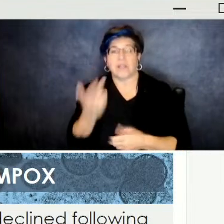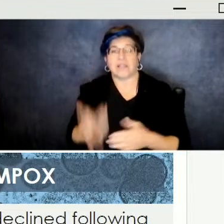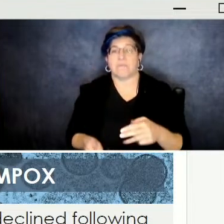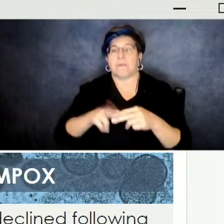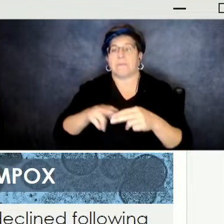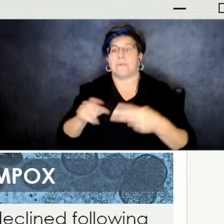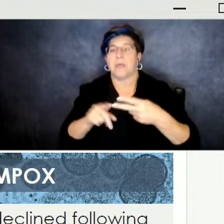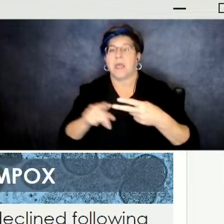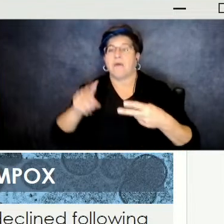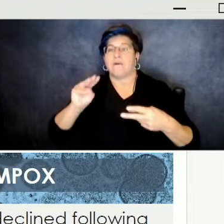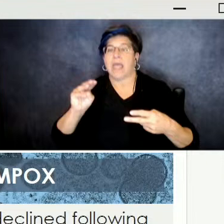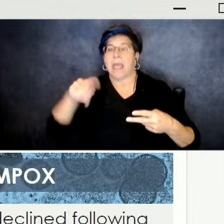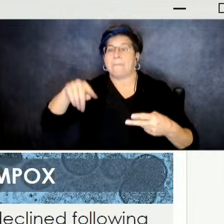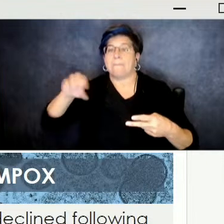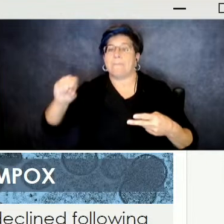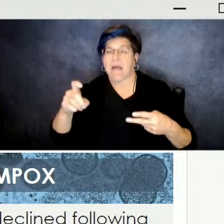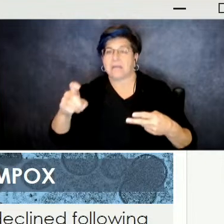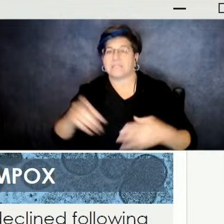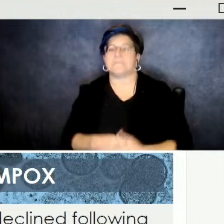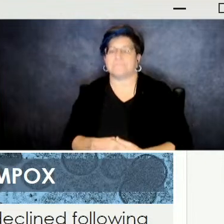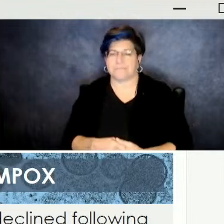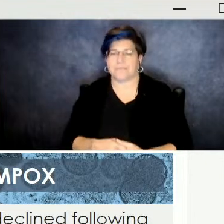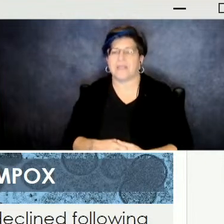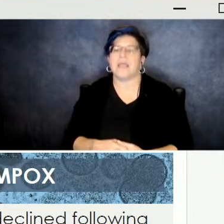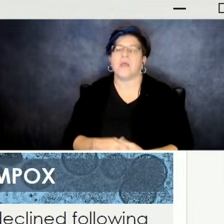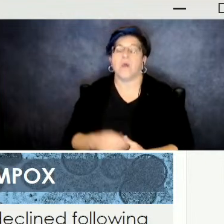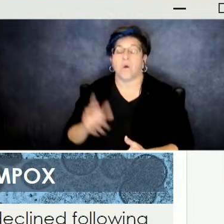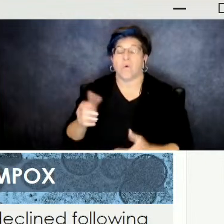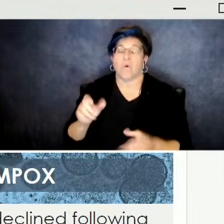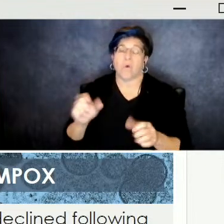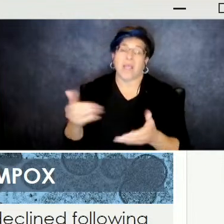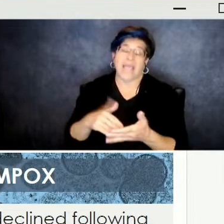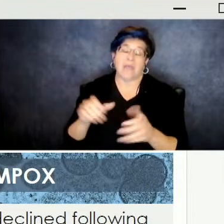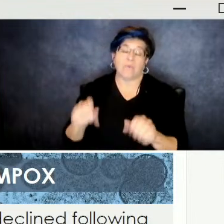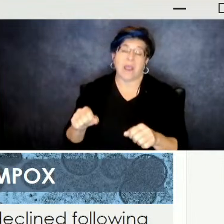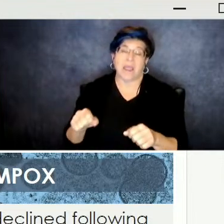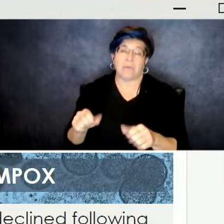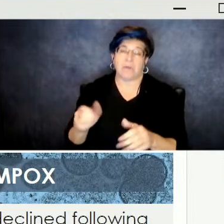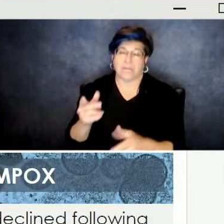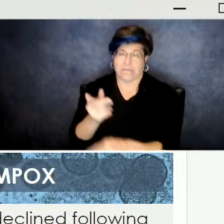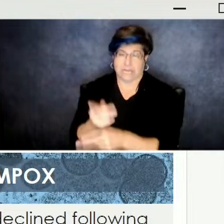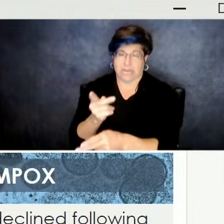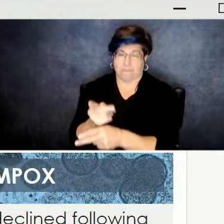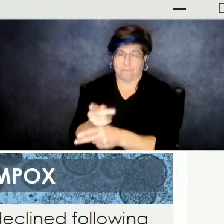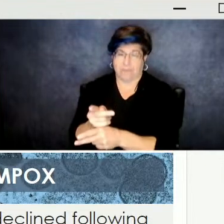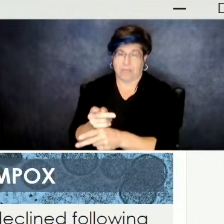LAST YEAR WE STARTED TO SEE A